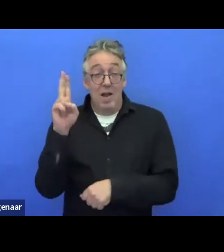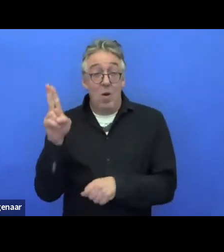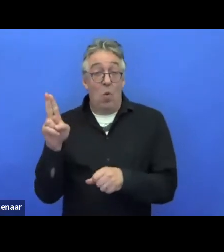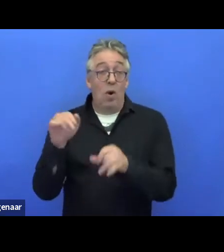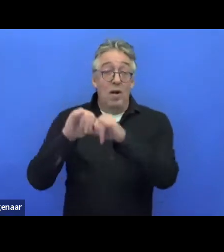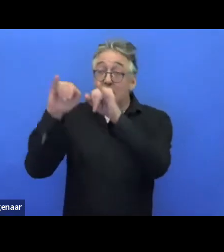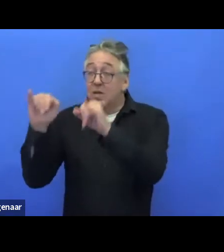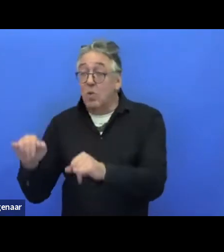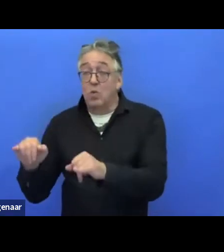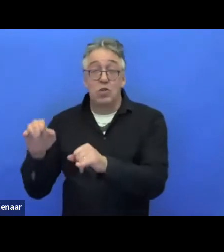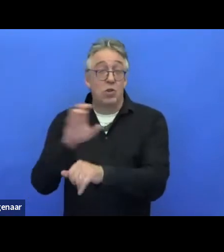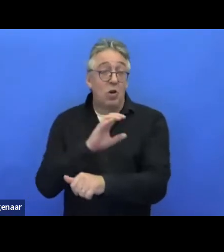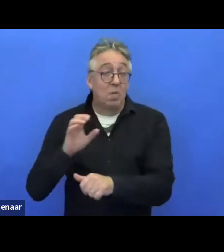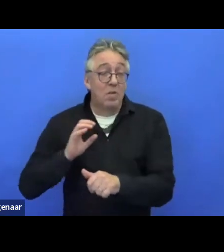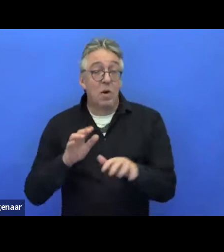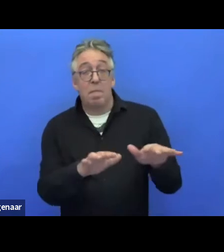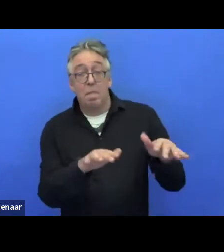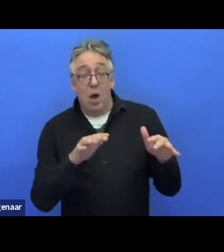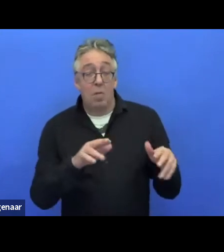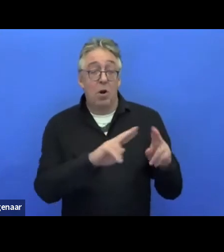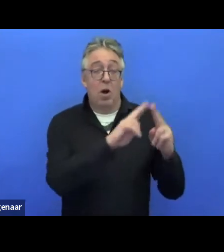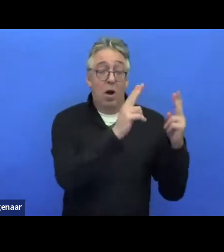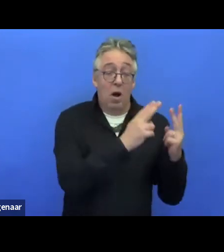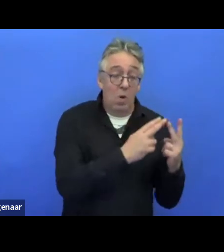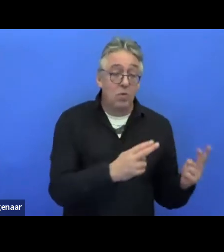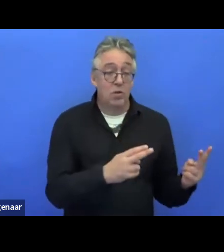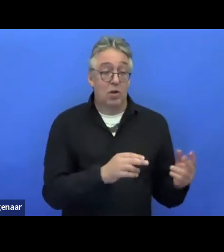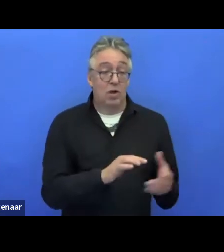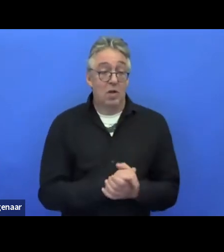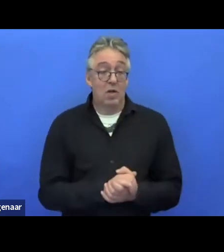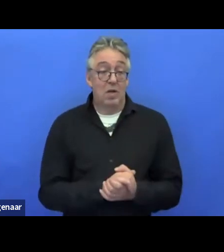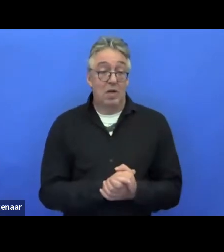and I'm not so young anymore and I spend all of this time here